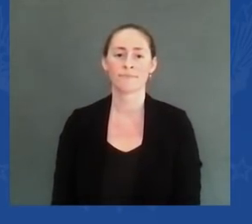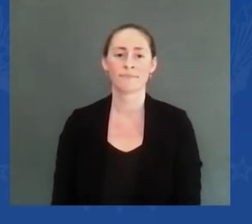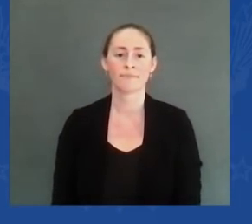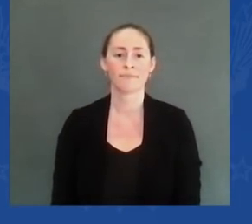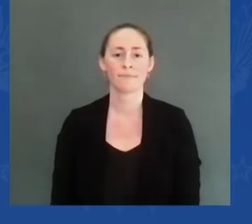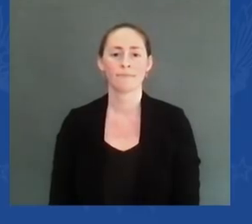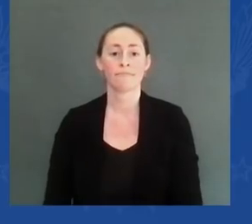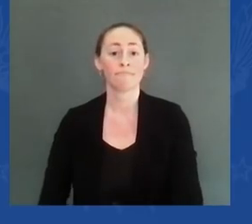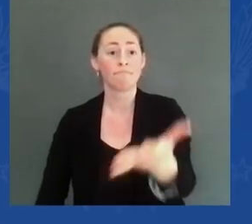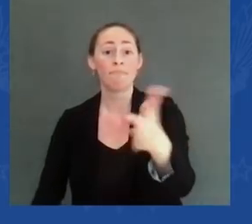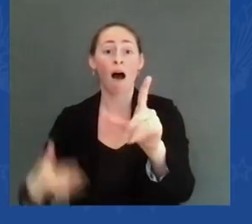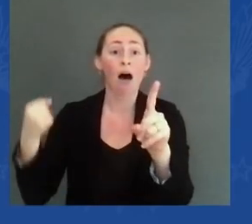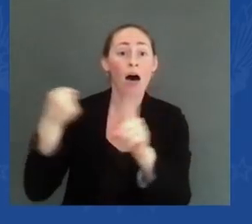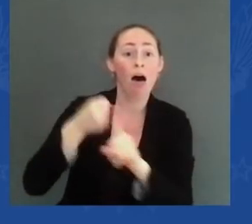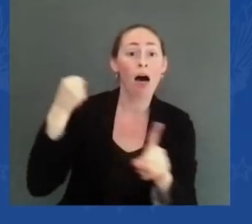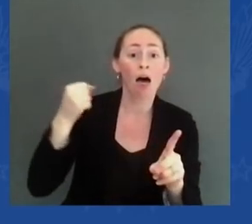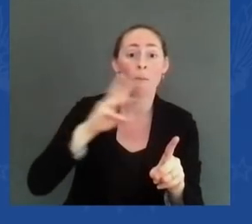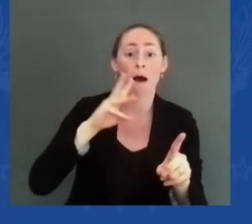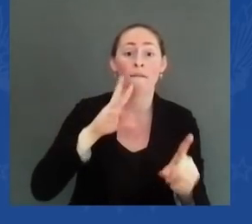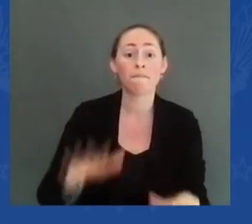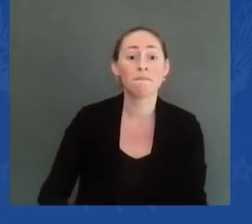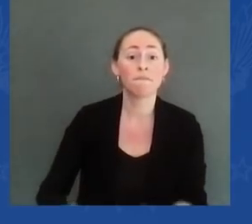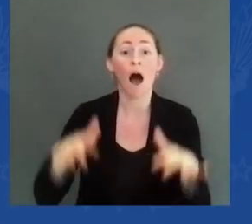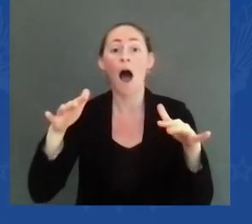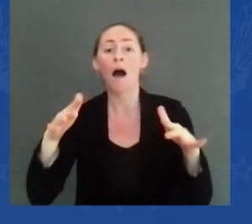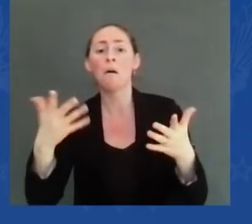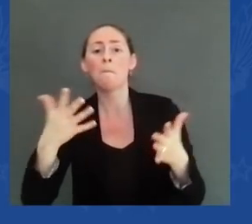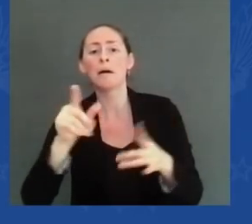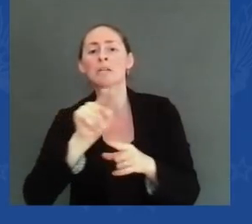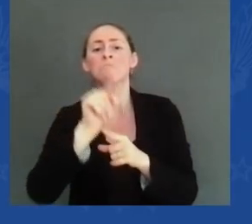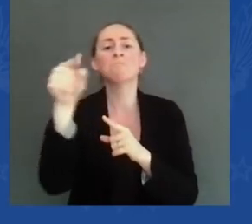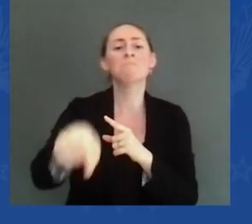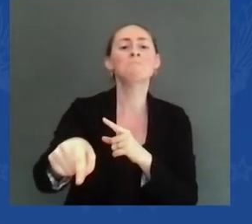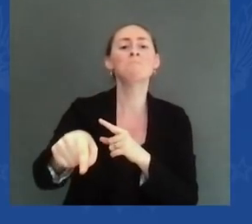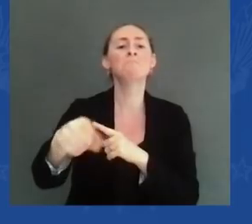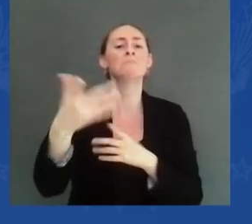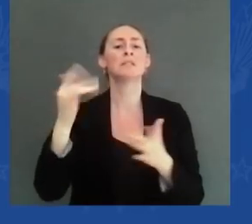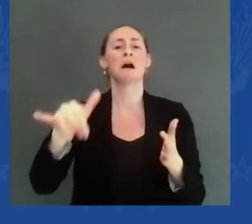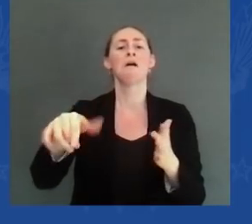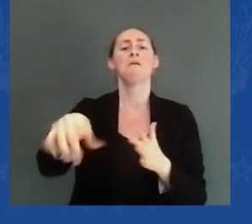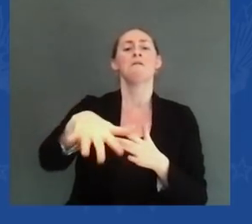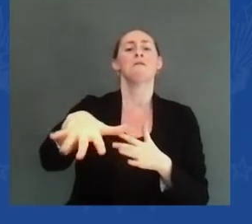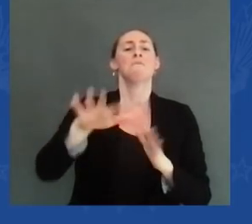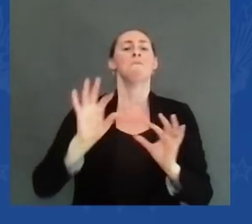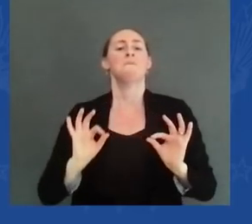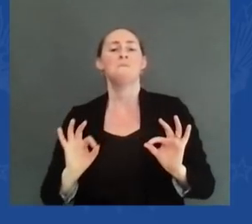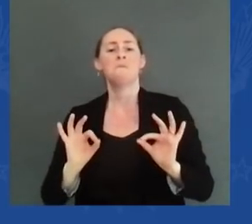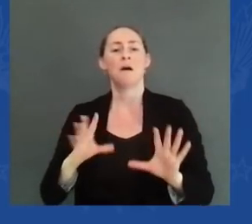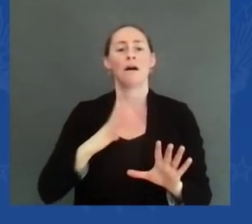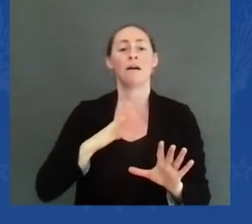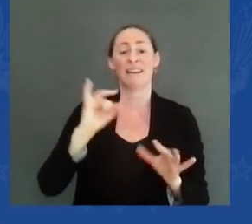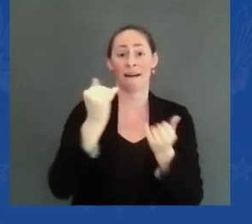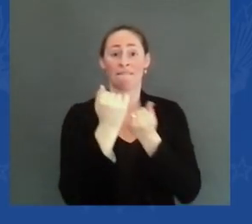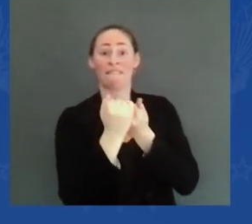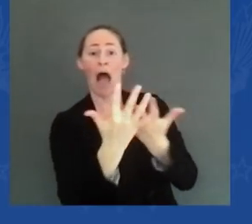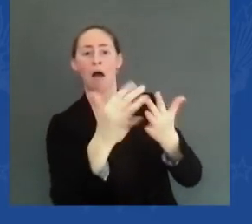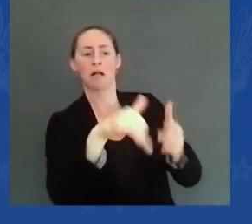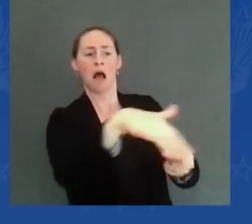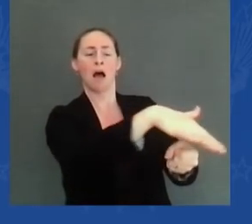and power stays on, not to mention those investments save lives, homes, and create good-paying union jobs. Senator Schumer: Yay!